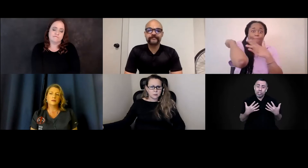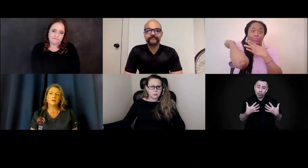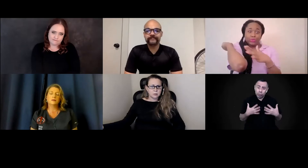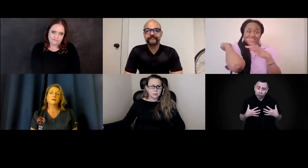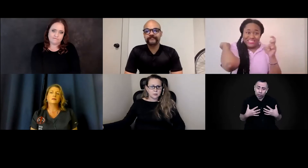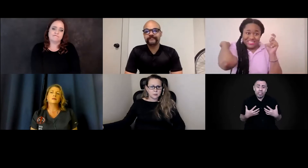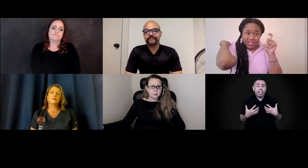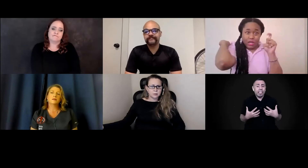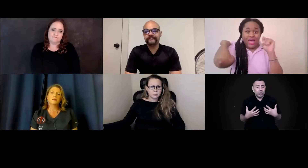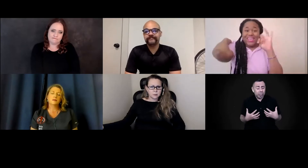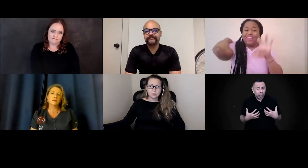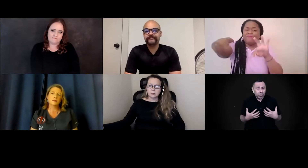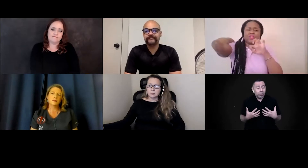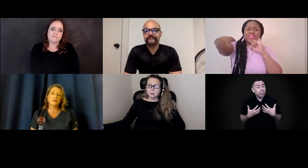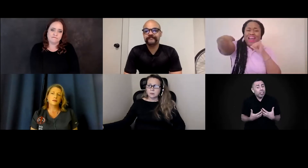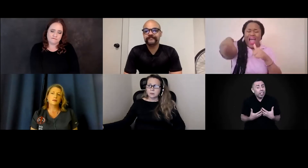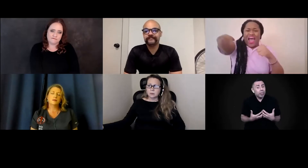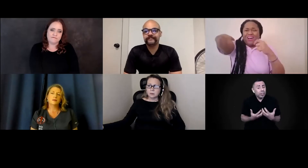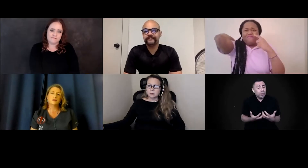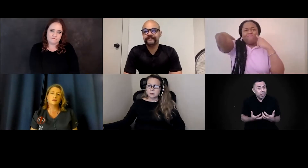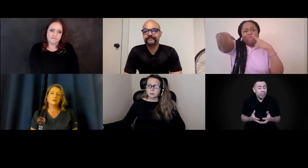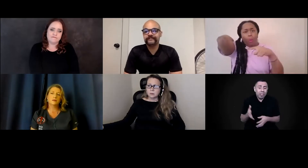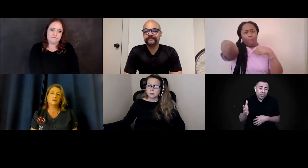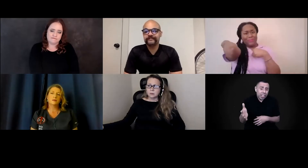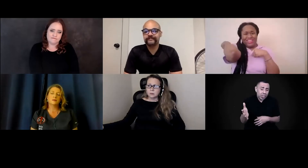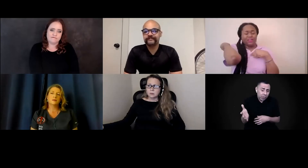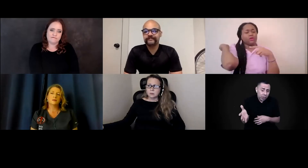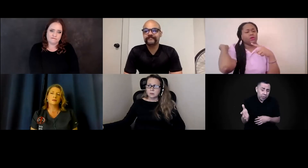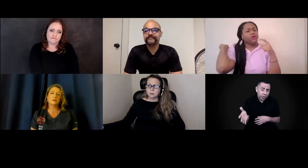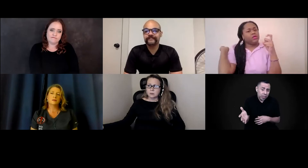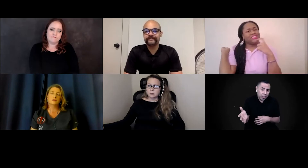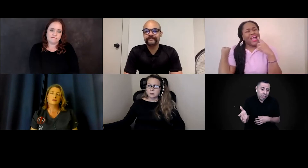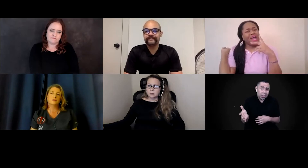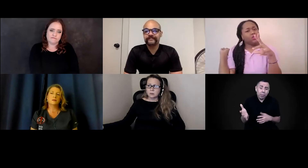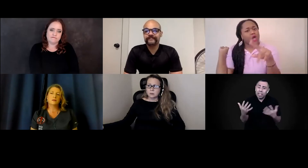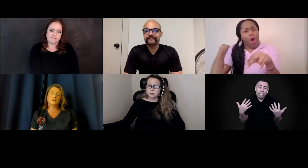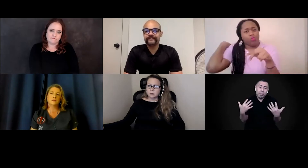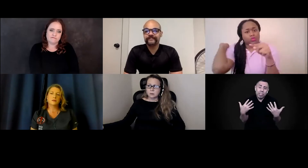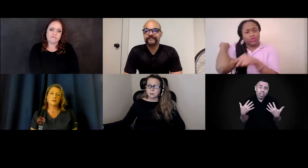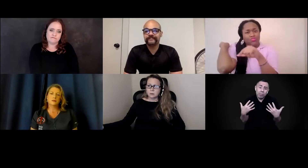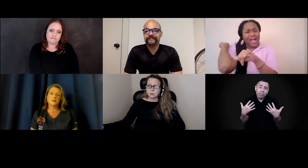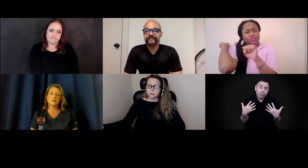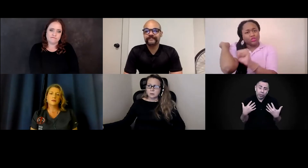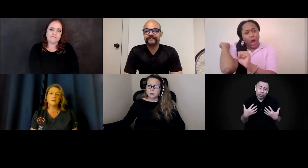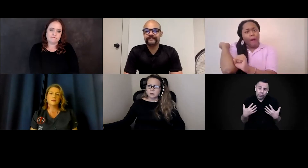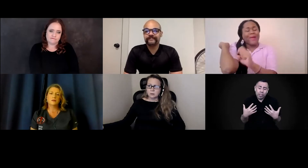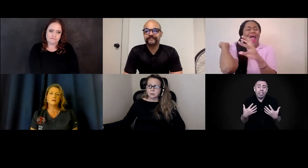So as an interpreter you need to ask yourself whether or not you're a good fit for that genre of music. It might not be a job that's for you.